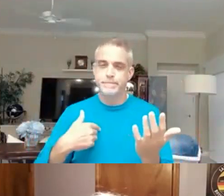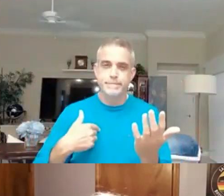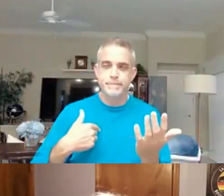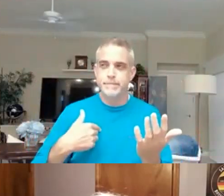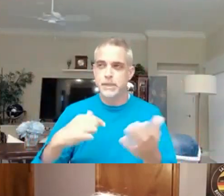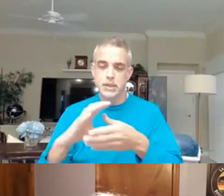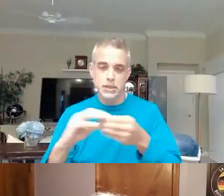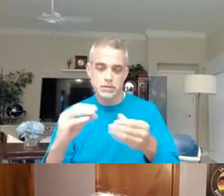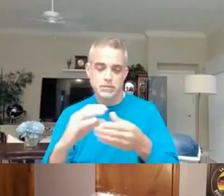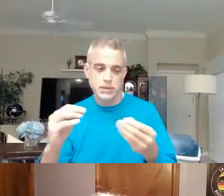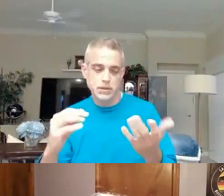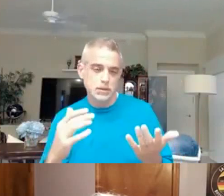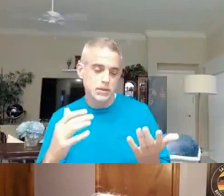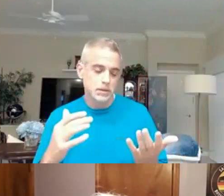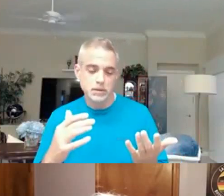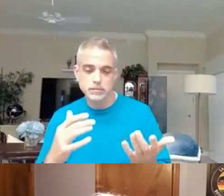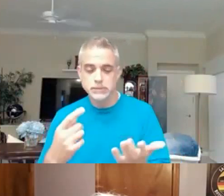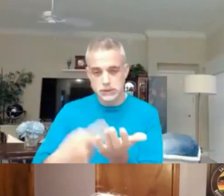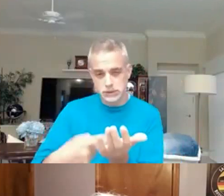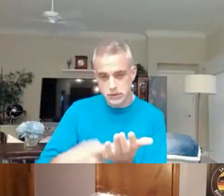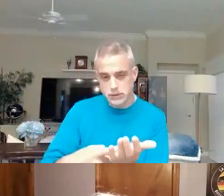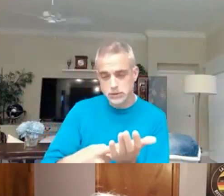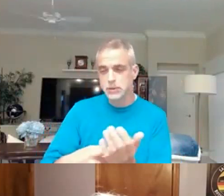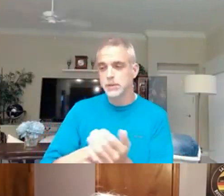to process and think about what it is I want to say and what type of comments I